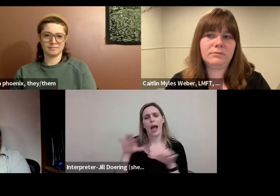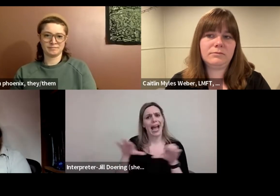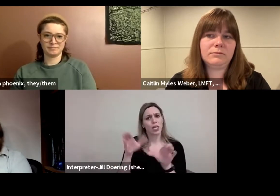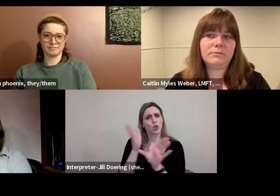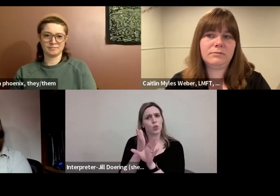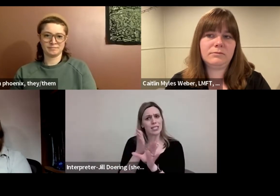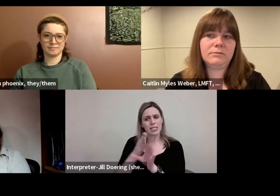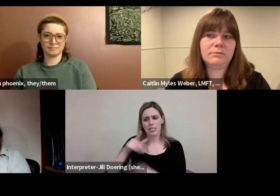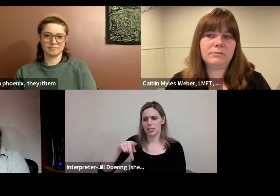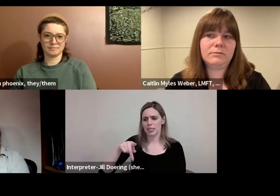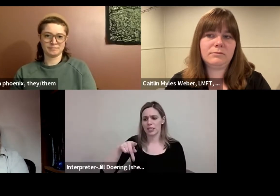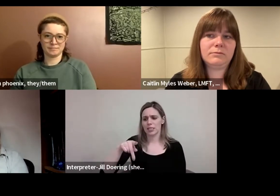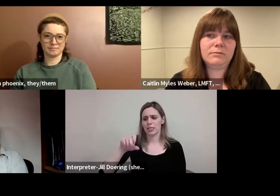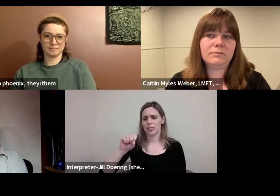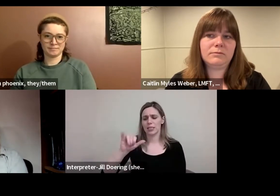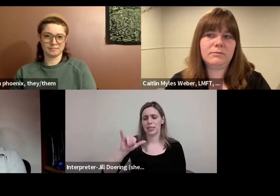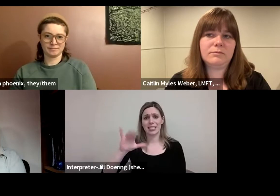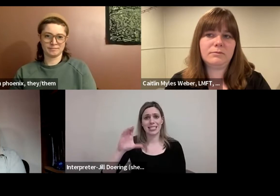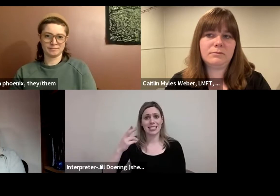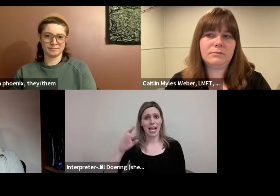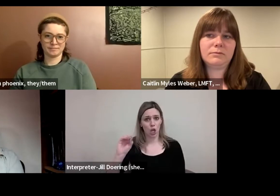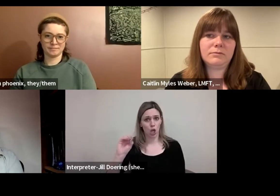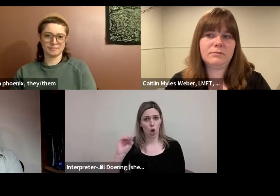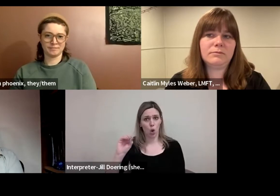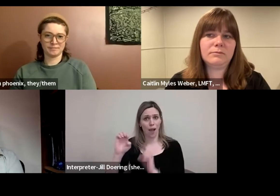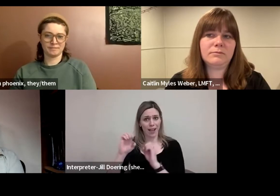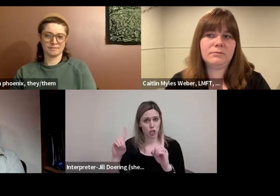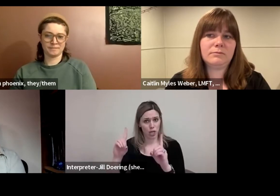a lot of psychoeducation focus specifically on queer,